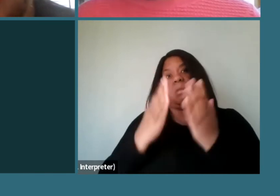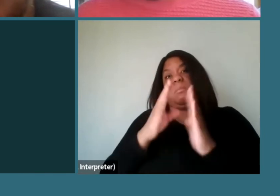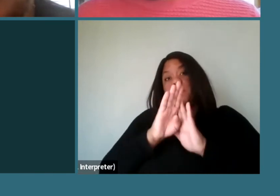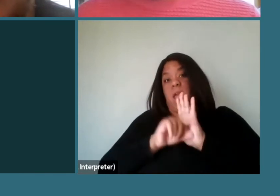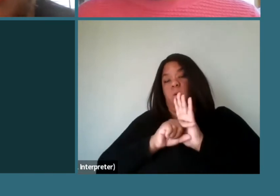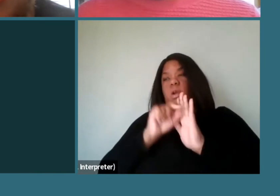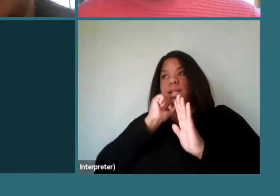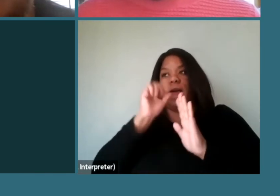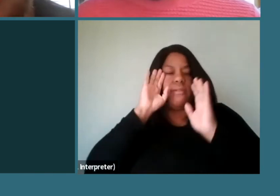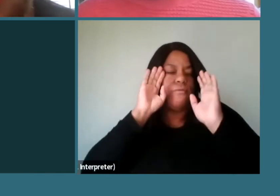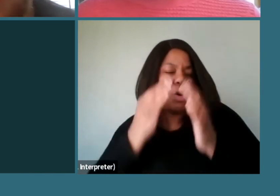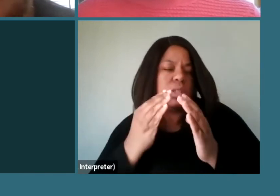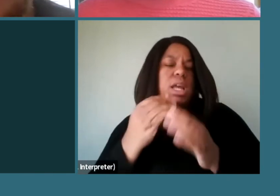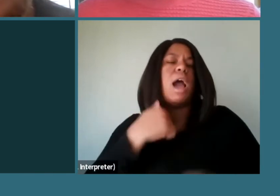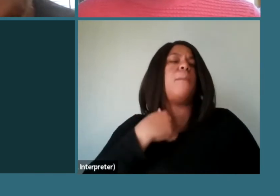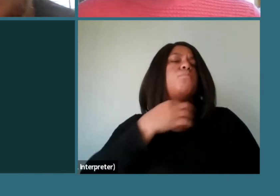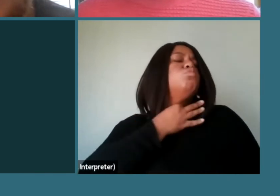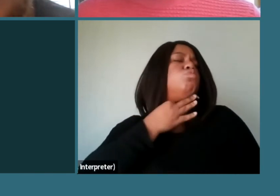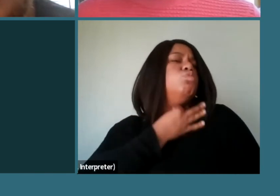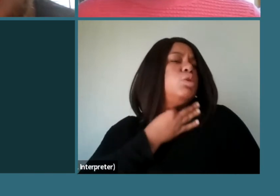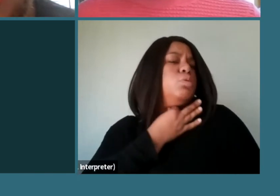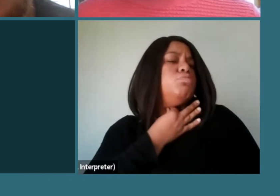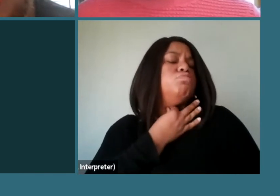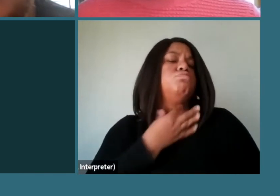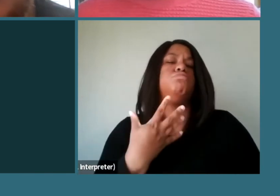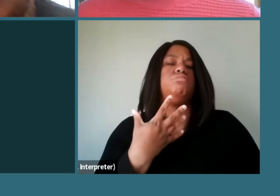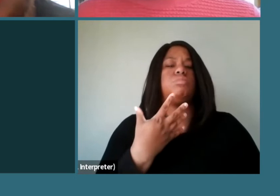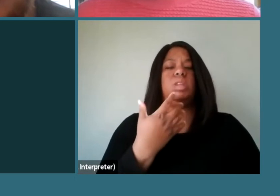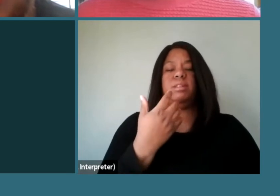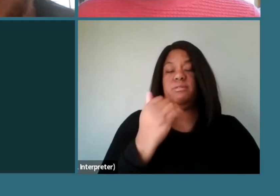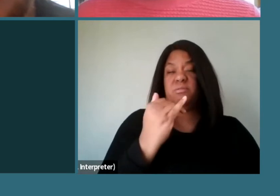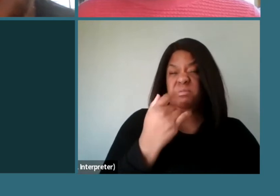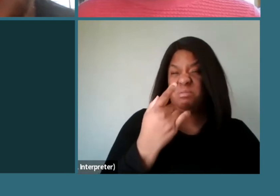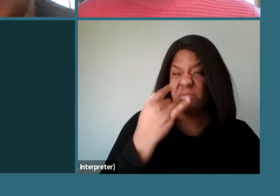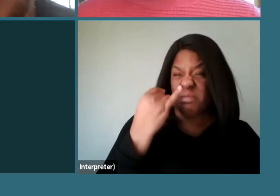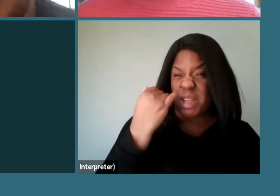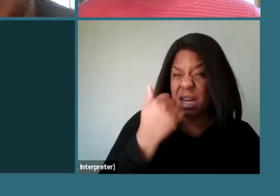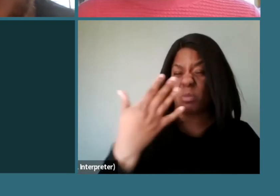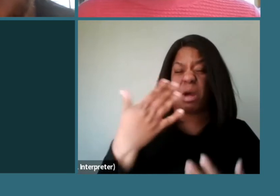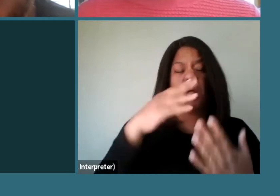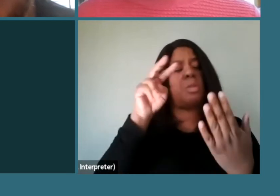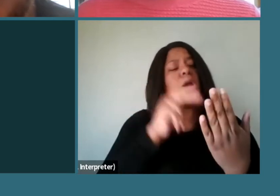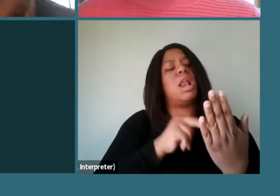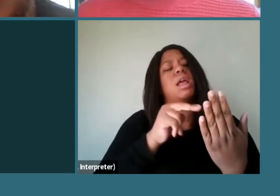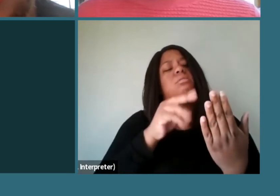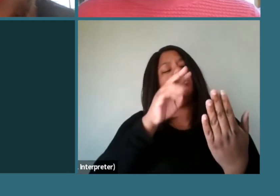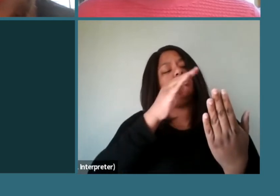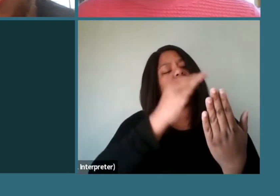And I'm just wondering if anyone, as they're looking at their nouns list, as their subjects list,